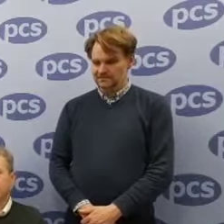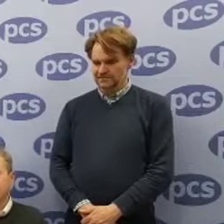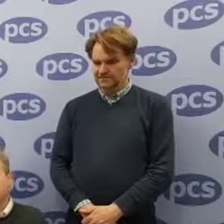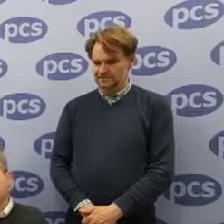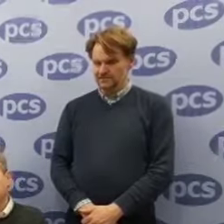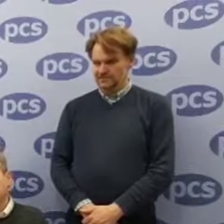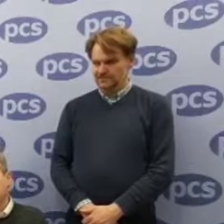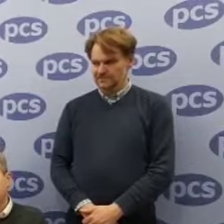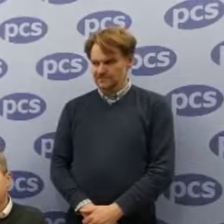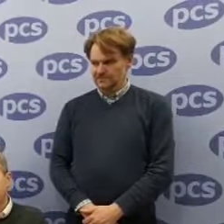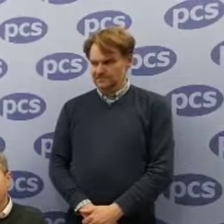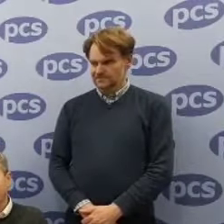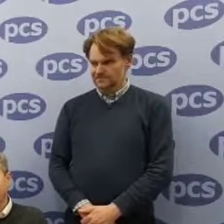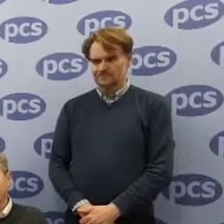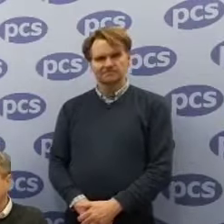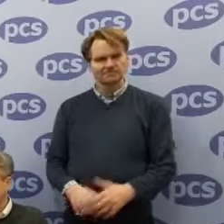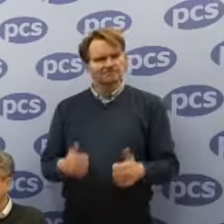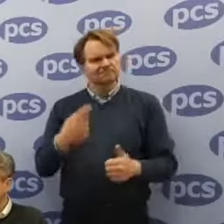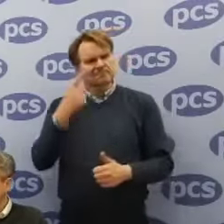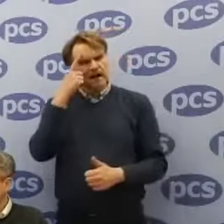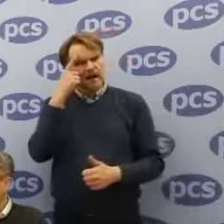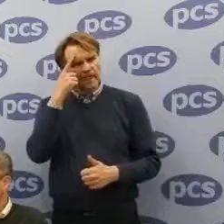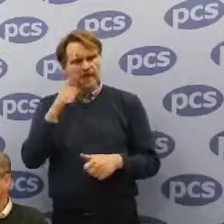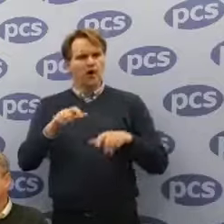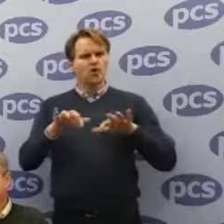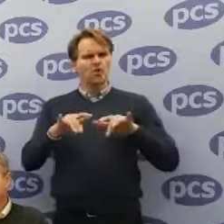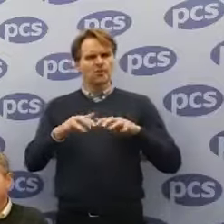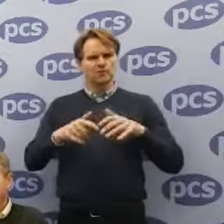Okay I think we've had a few technical difficulties but we're back